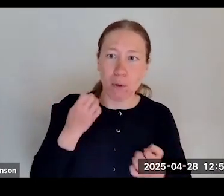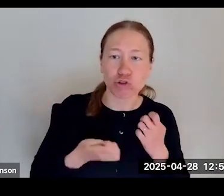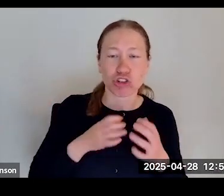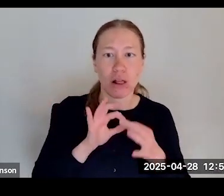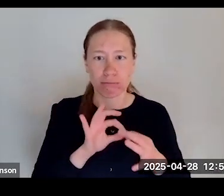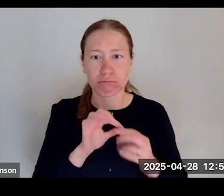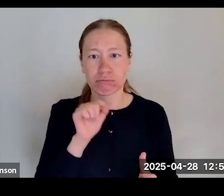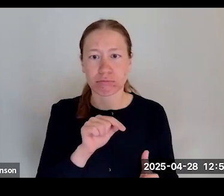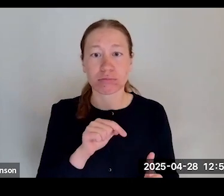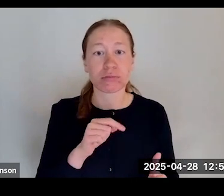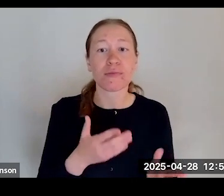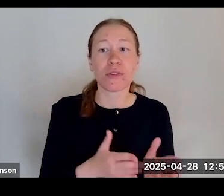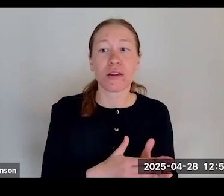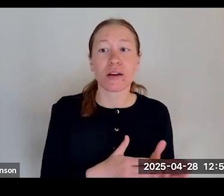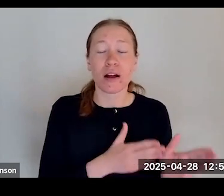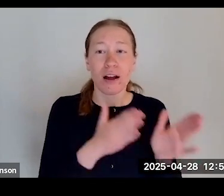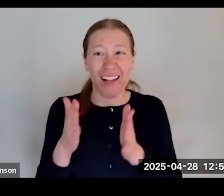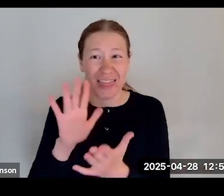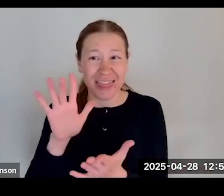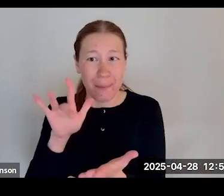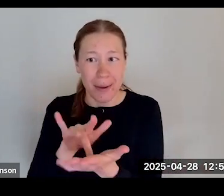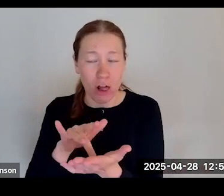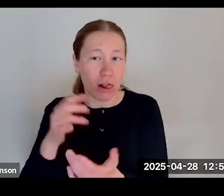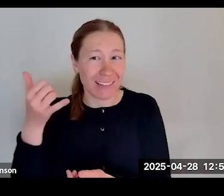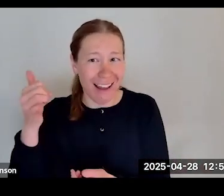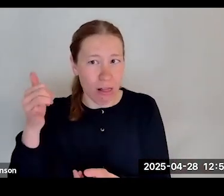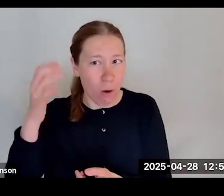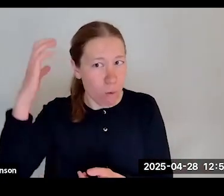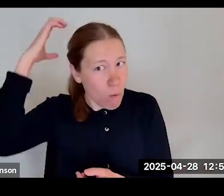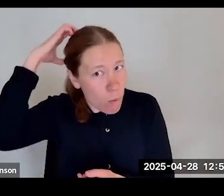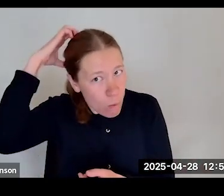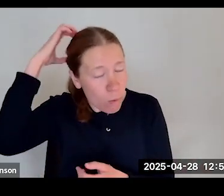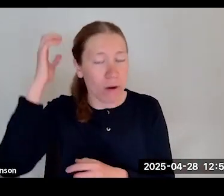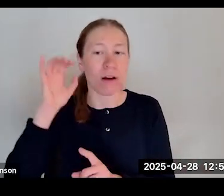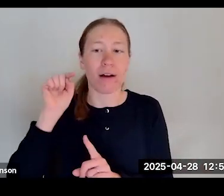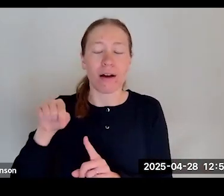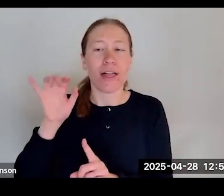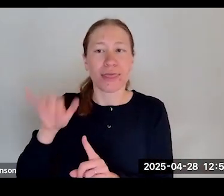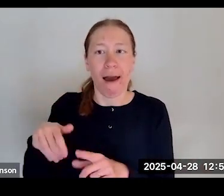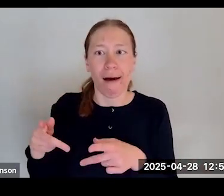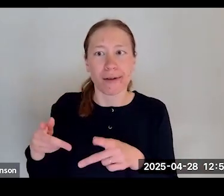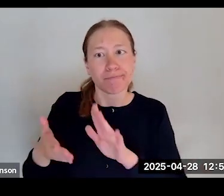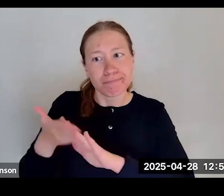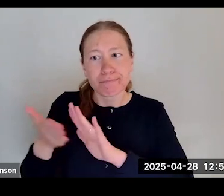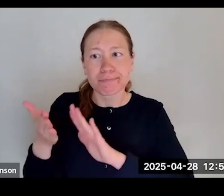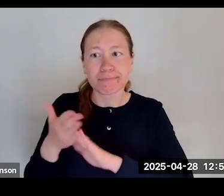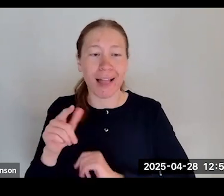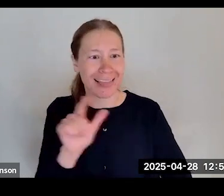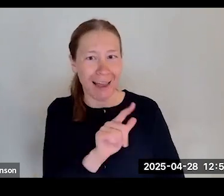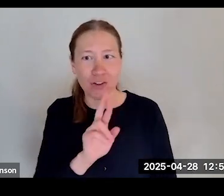The parietal lobe, which is in the middle, denoted in yellow, this allows people to discern their left from their right